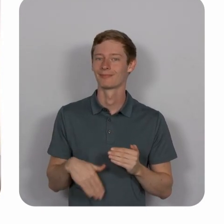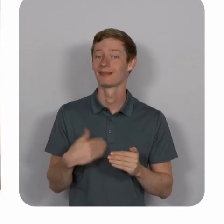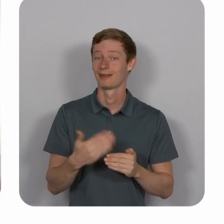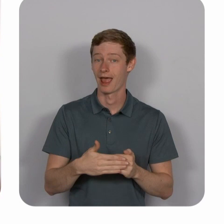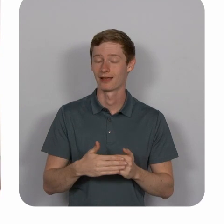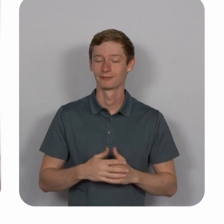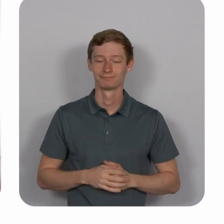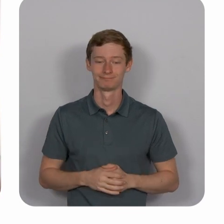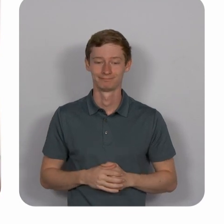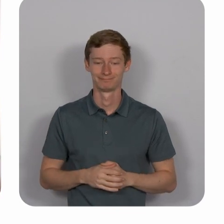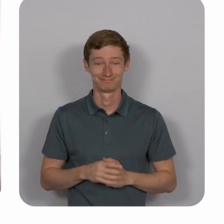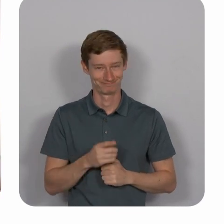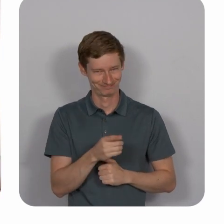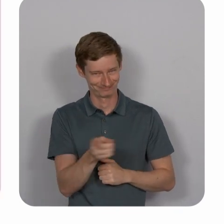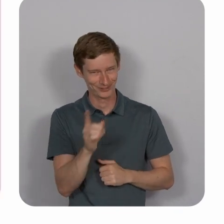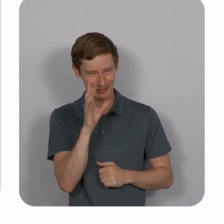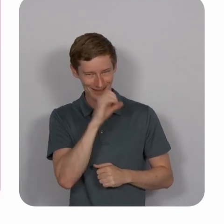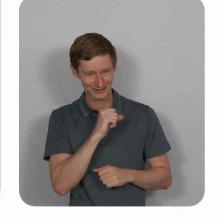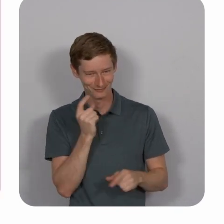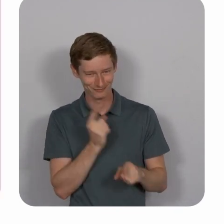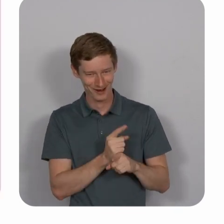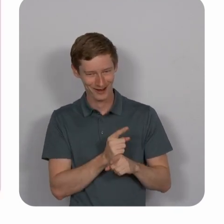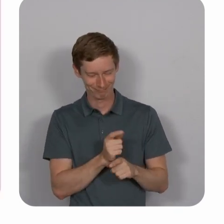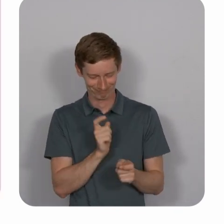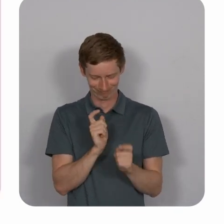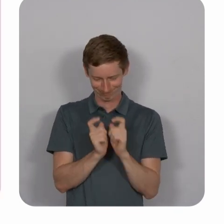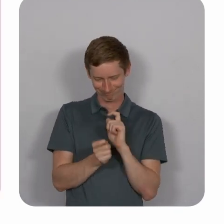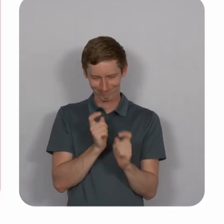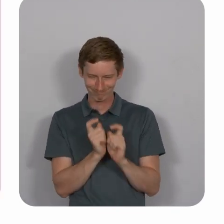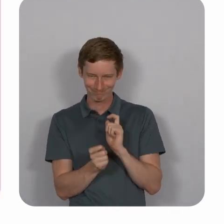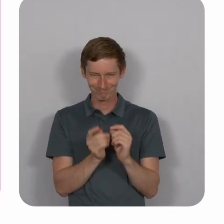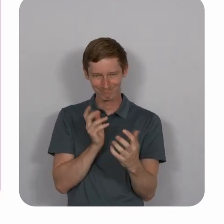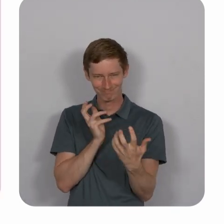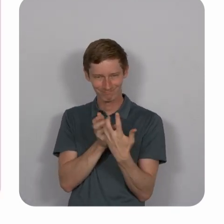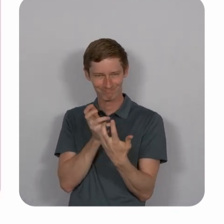You guessed it right: Fine tuning. Right?